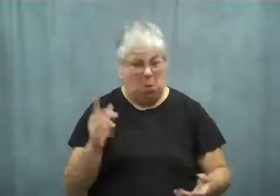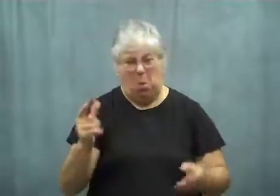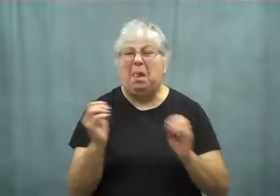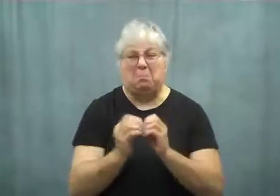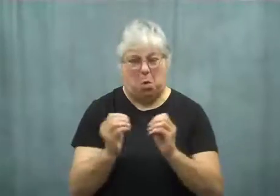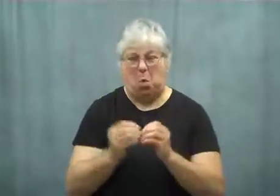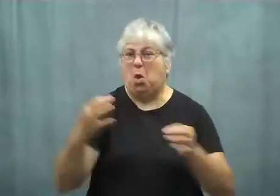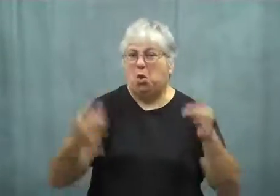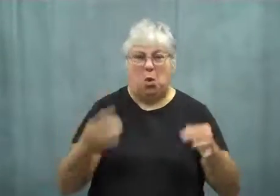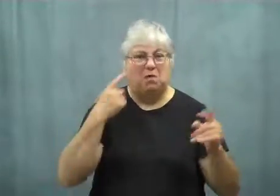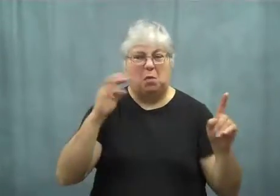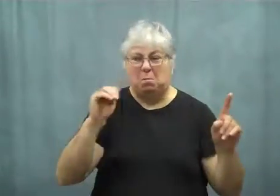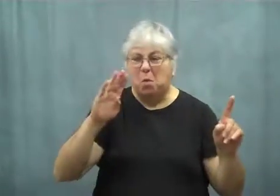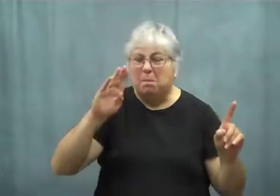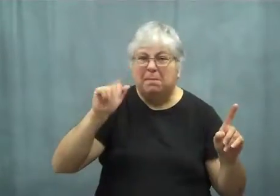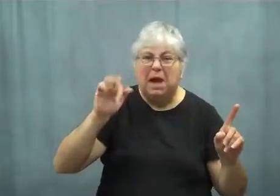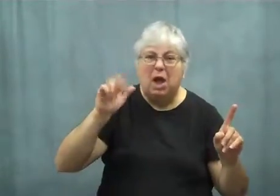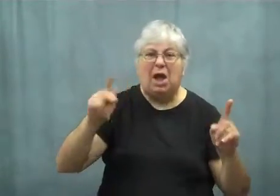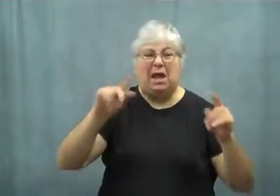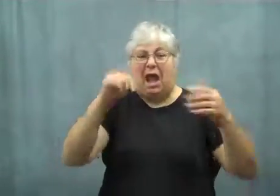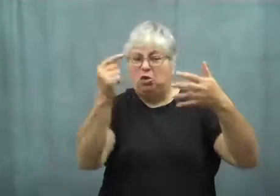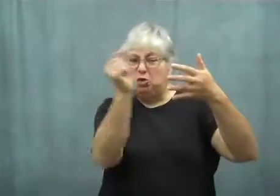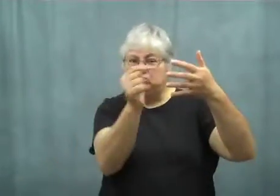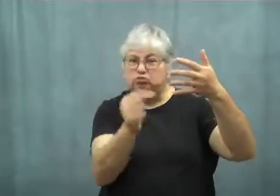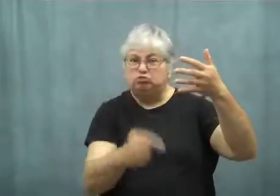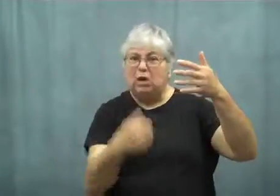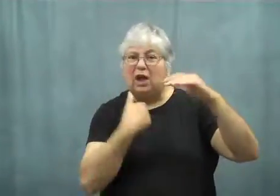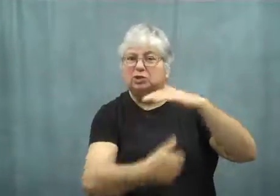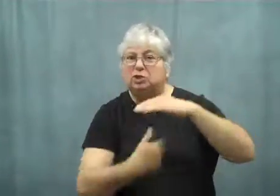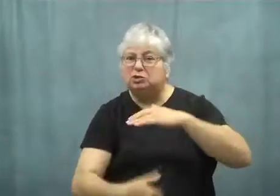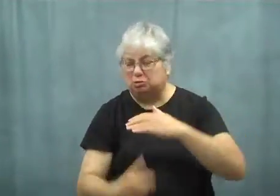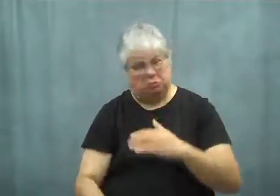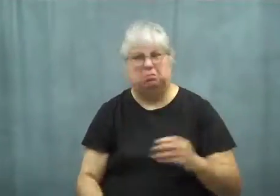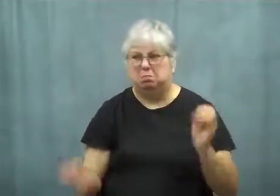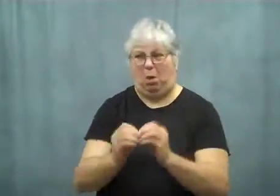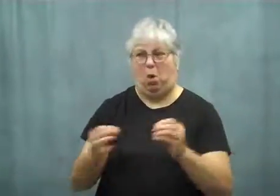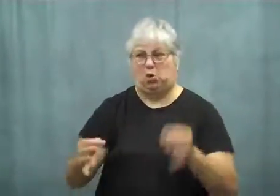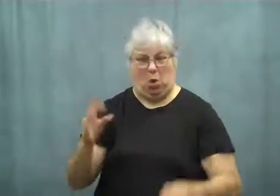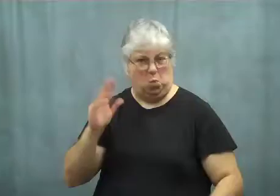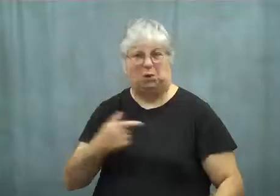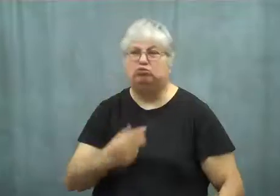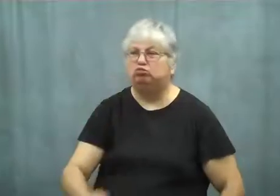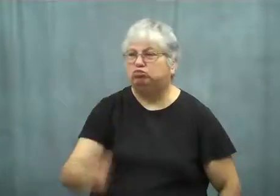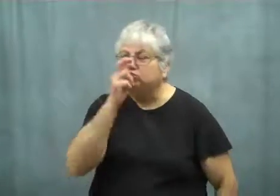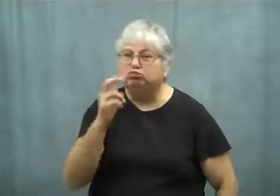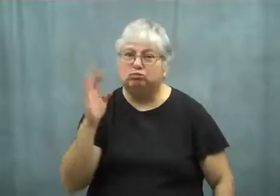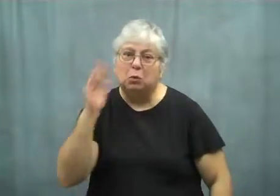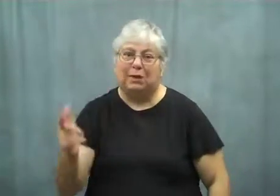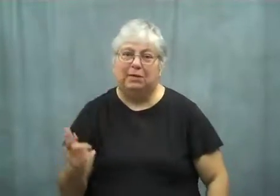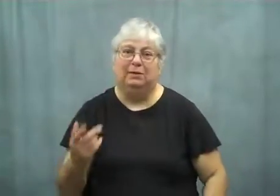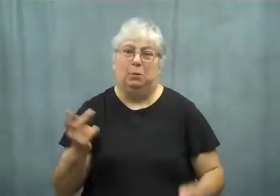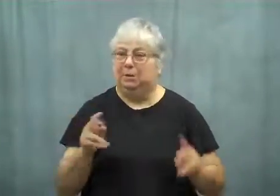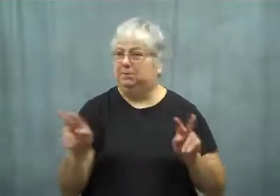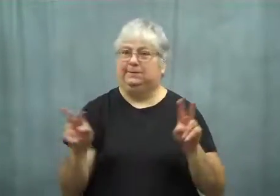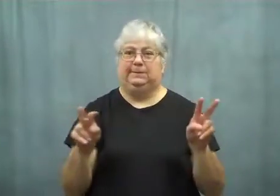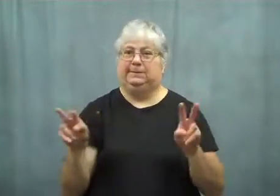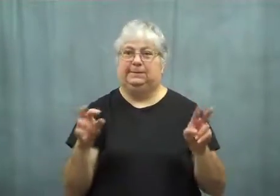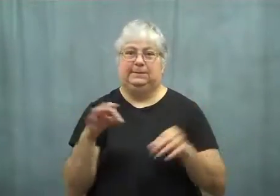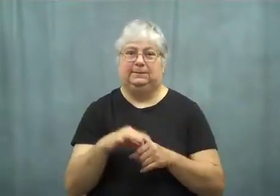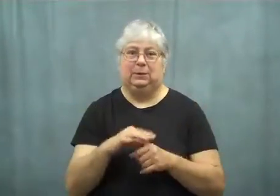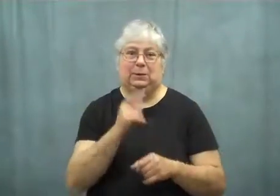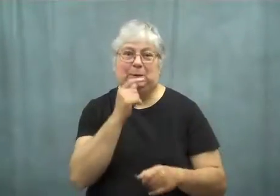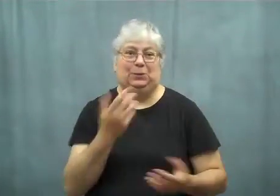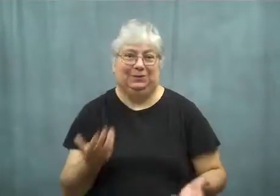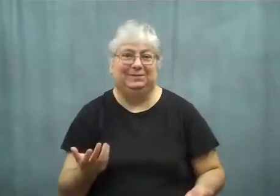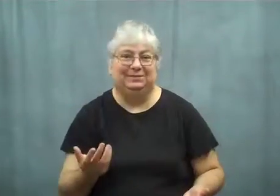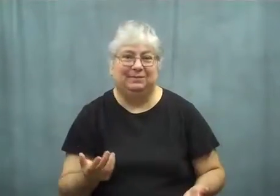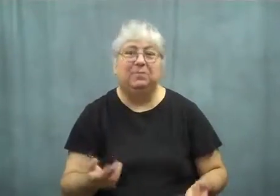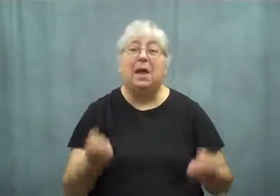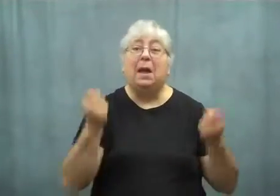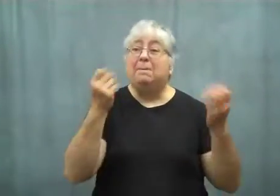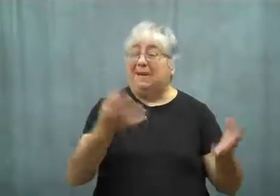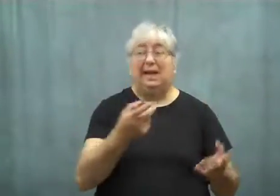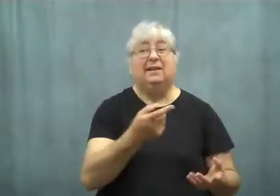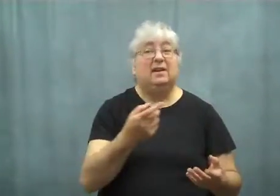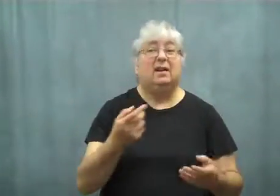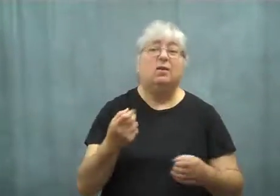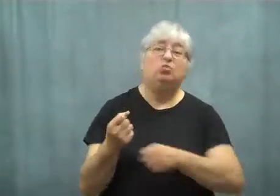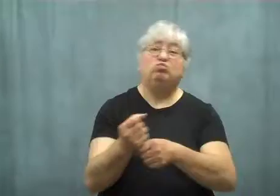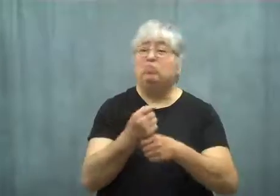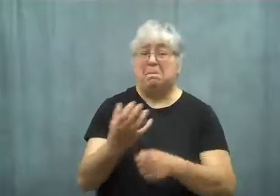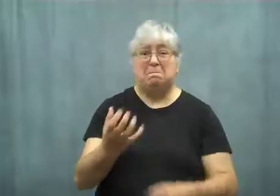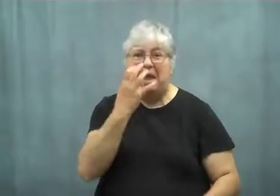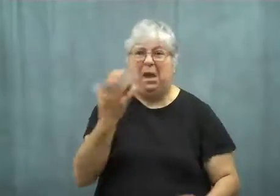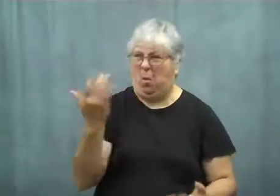He said there would be more trials for Mubarak and those under him.